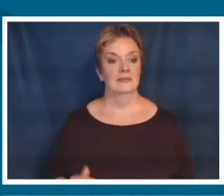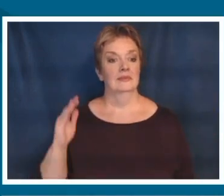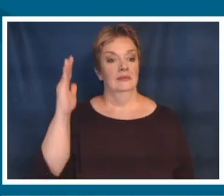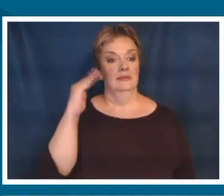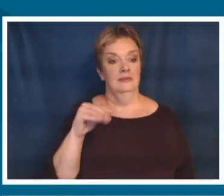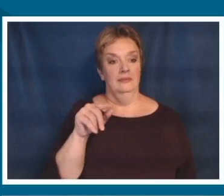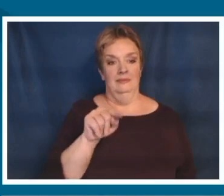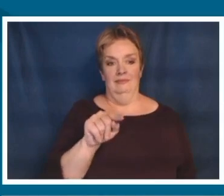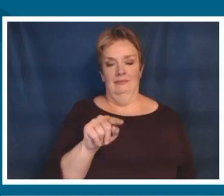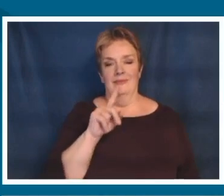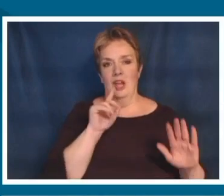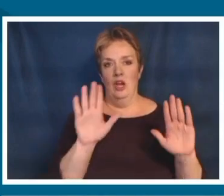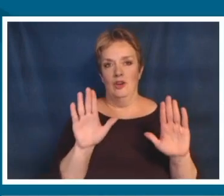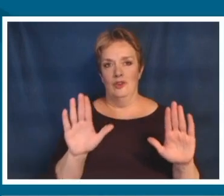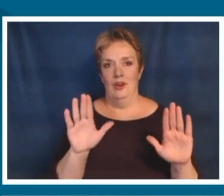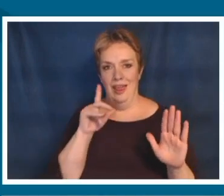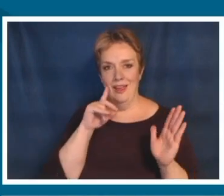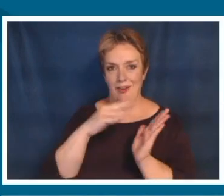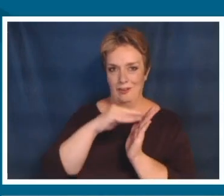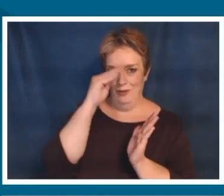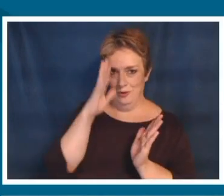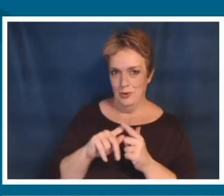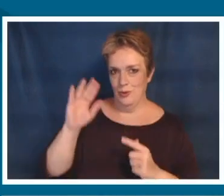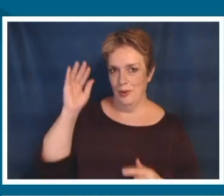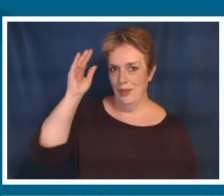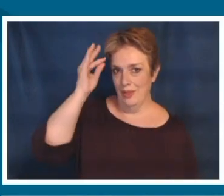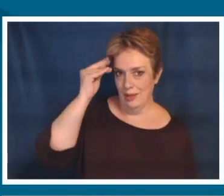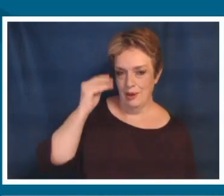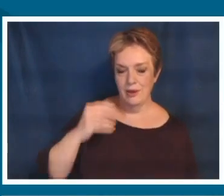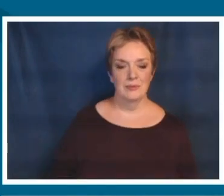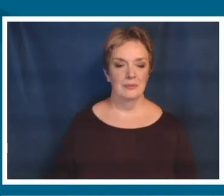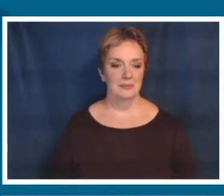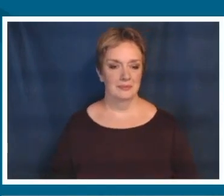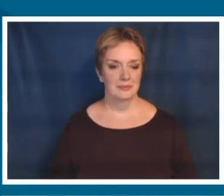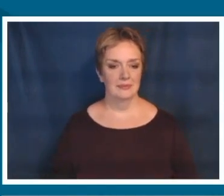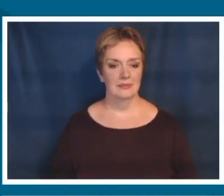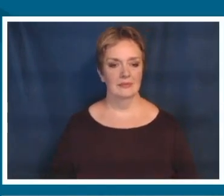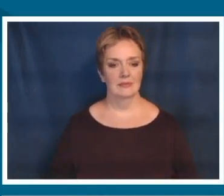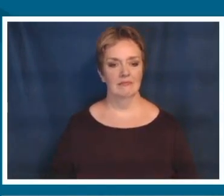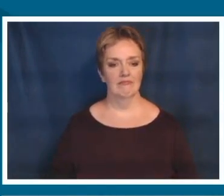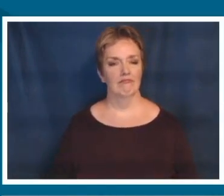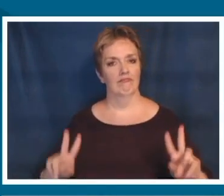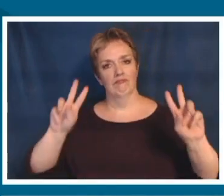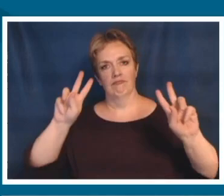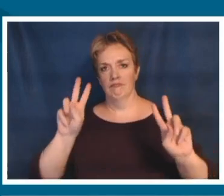for students to think about who actually